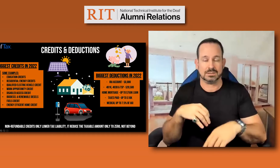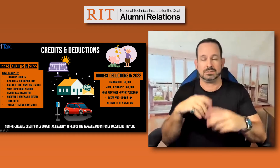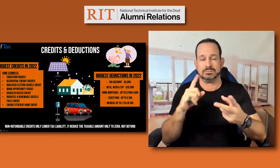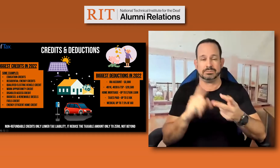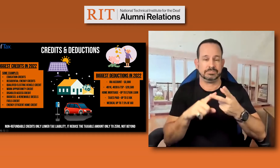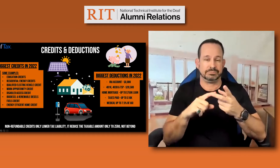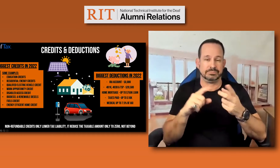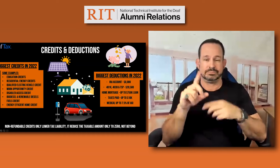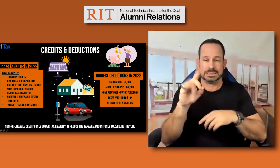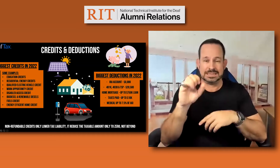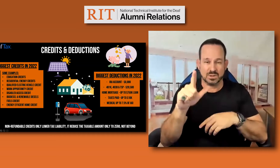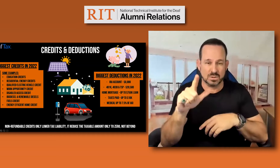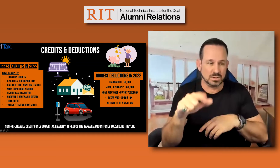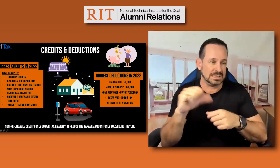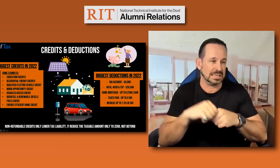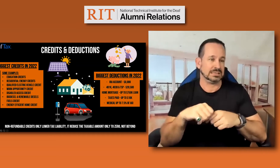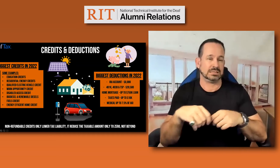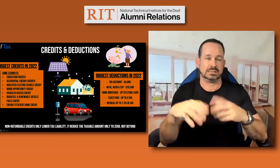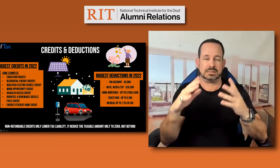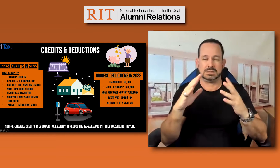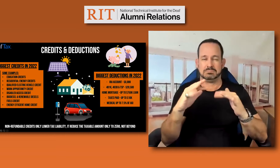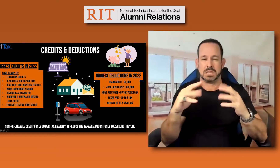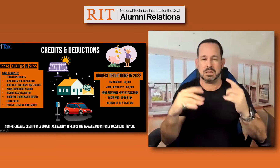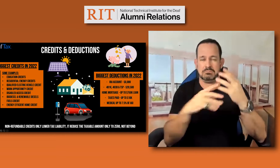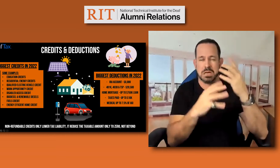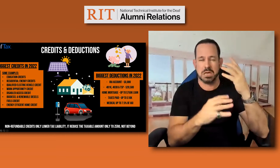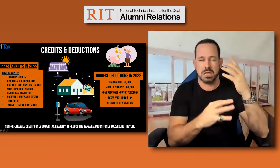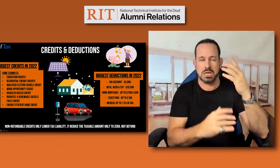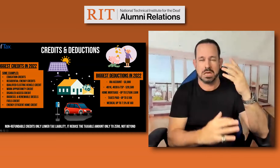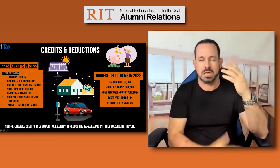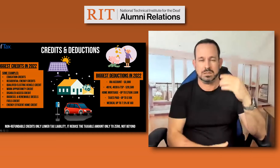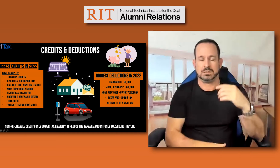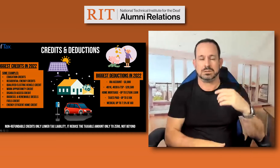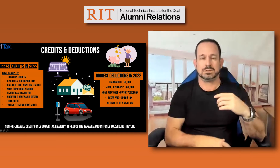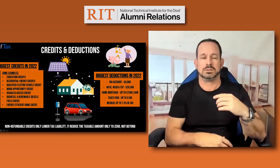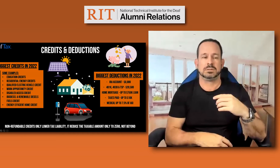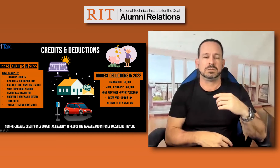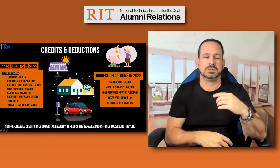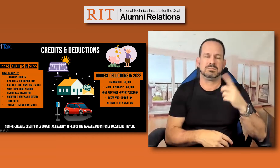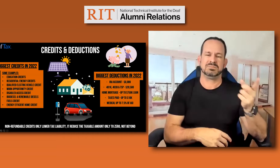there's tax credits available for those. Vehicle tax credits.